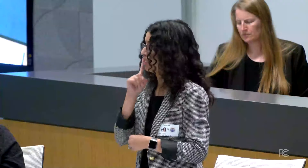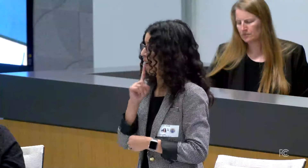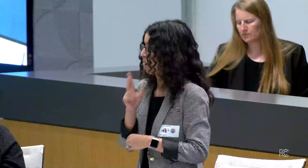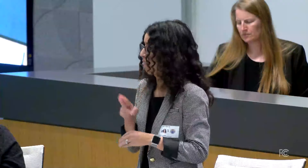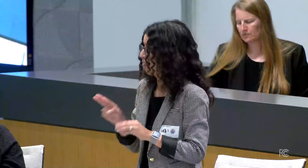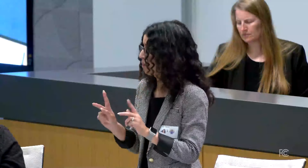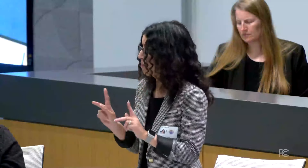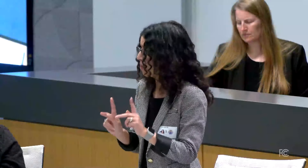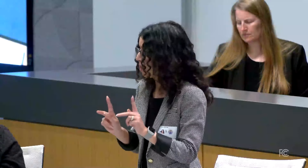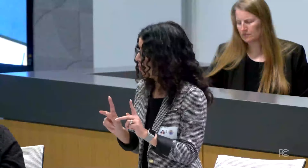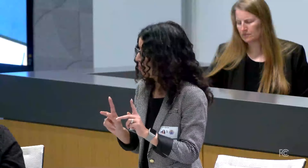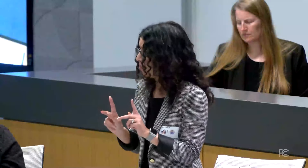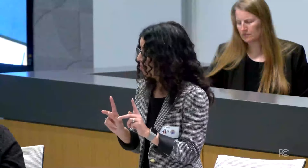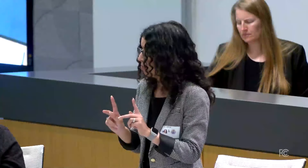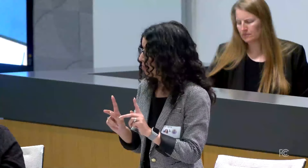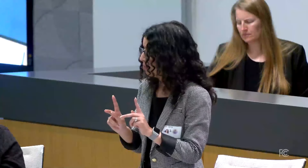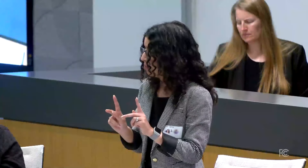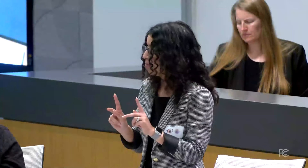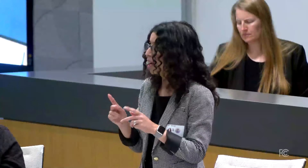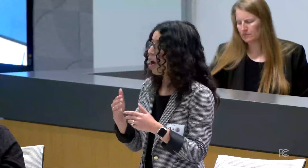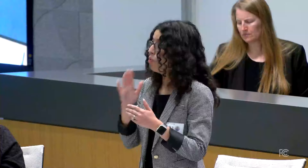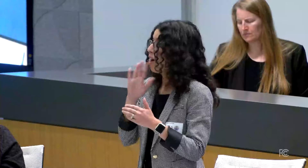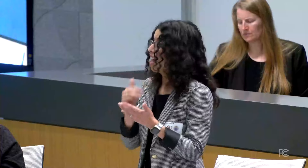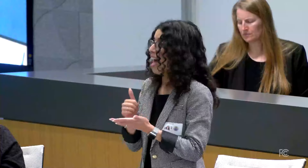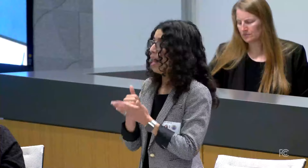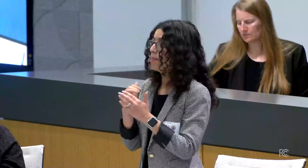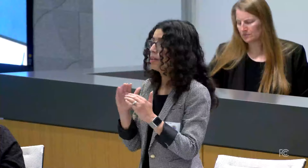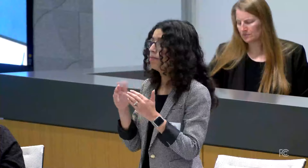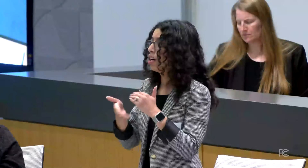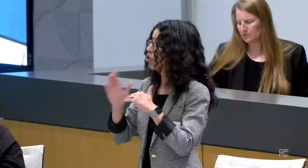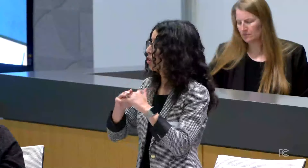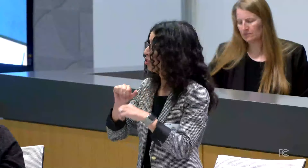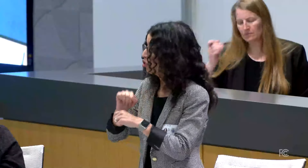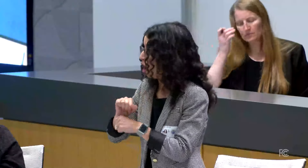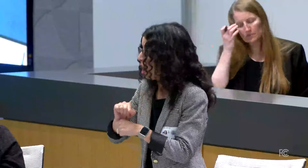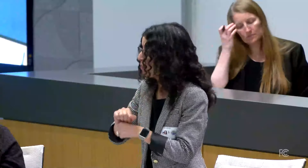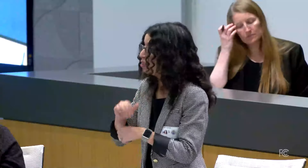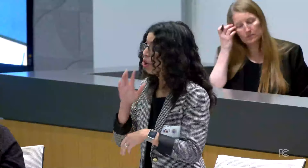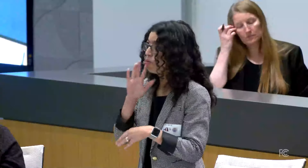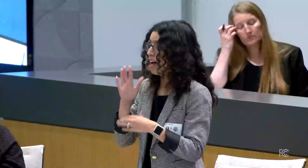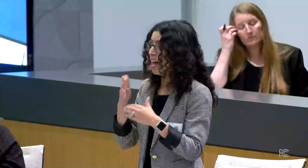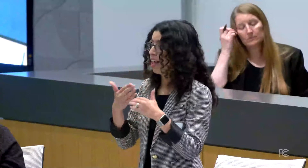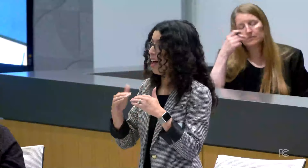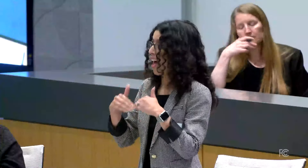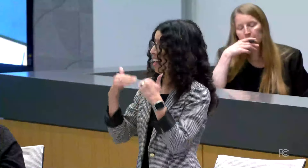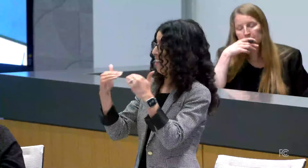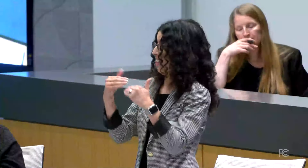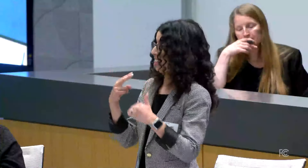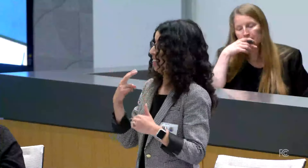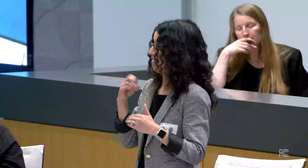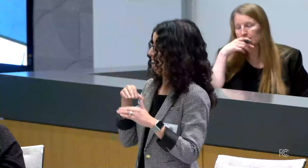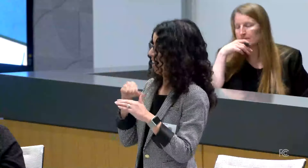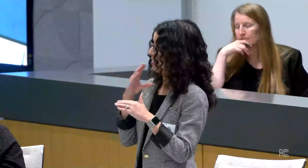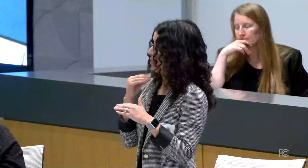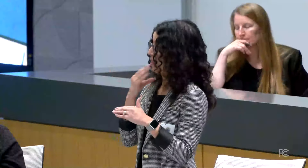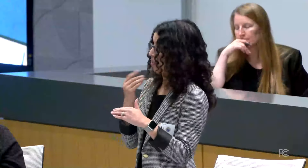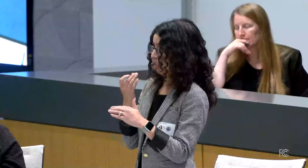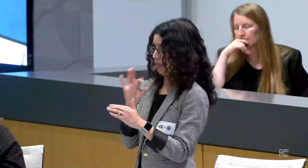FOR DEAF AND HARD-OF-HEARING PEOPLE. SO THE POINT OF PROVIDING